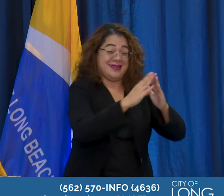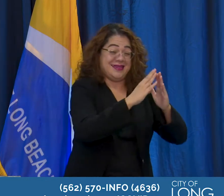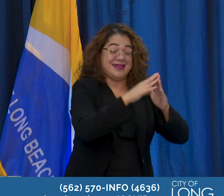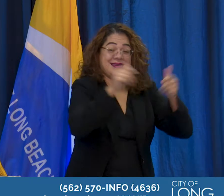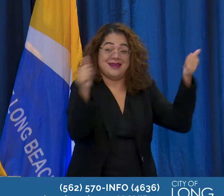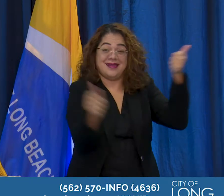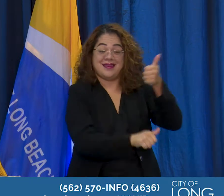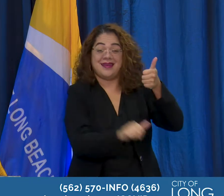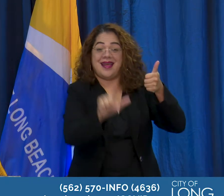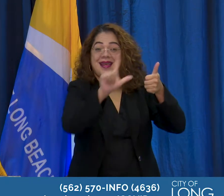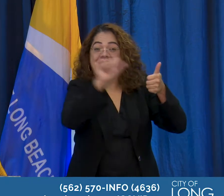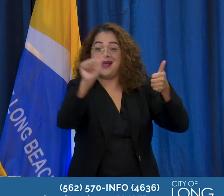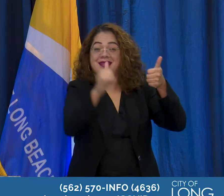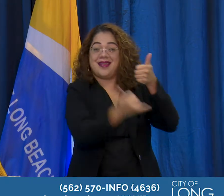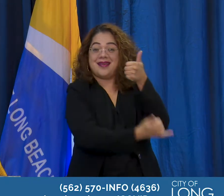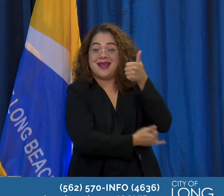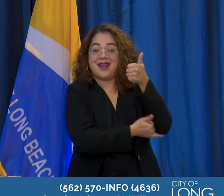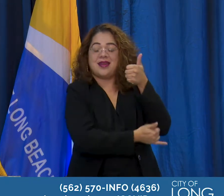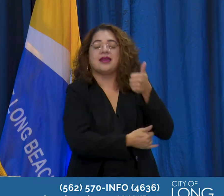All cities are lumped in together.